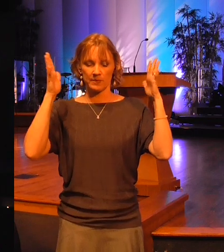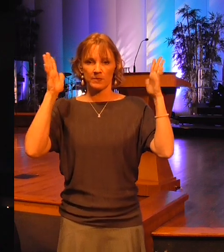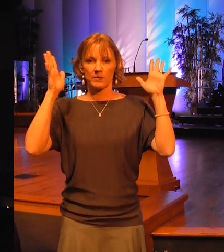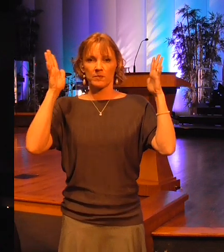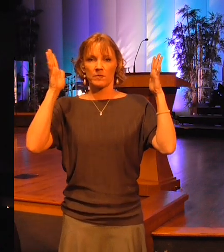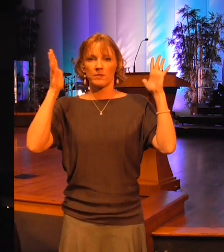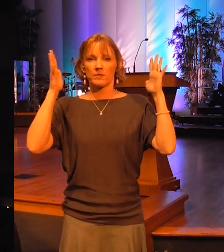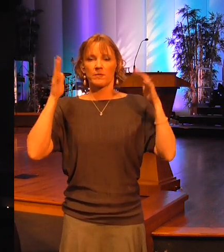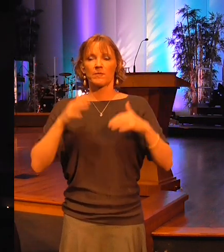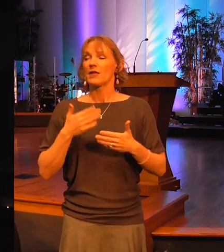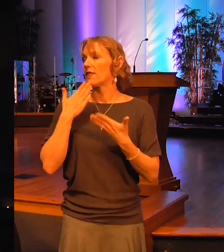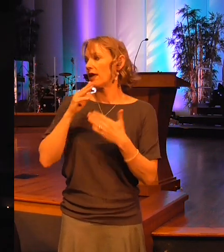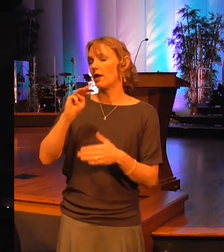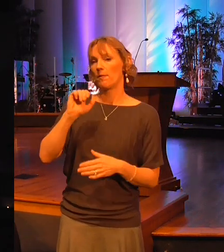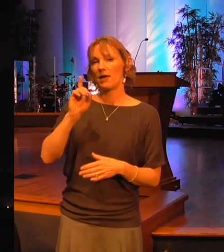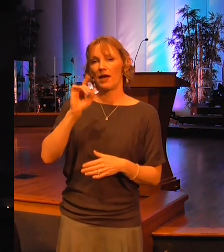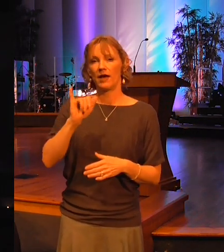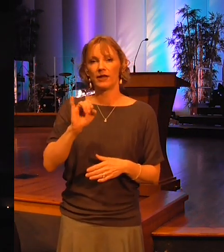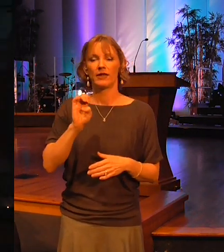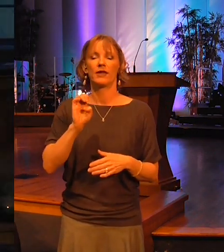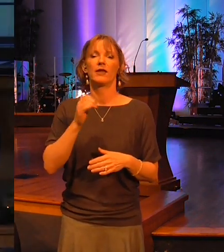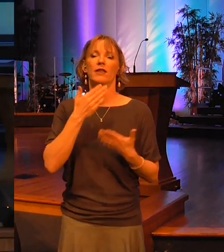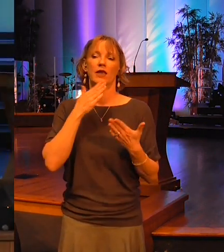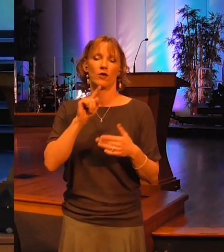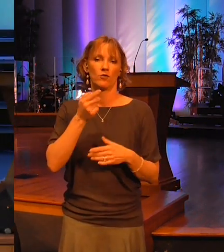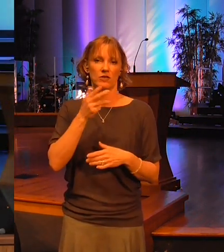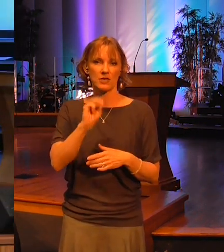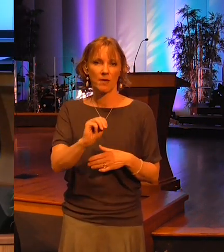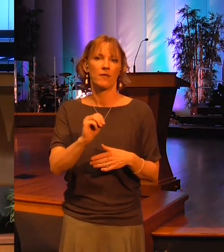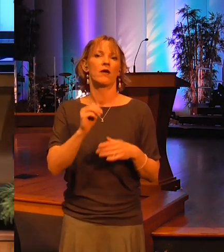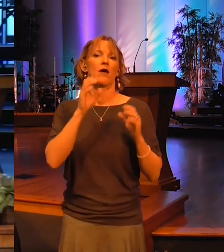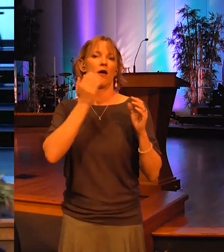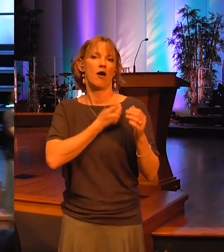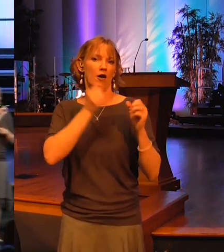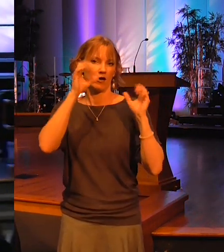thank you Maddie thank you Tom how about our incredible ASL interpreter Melissa